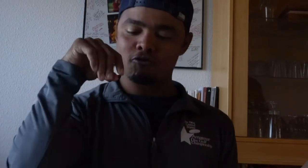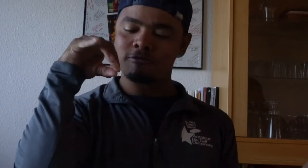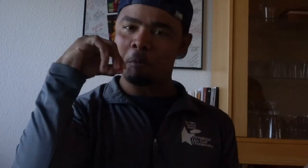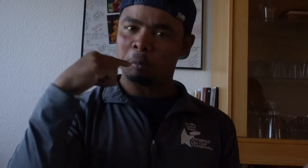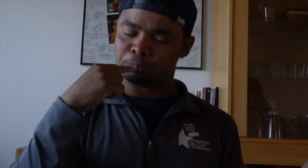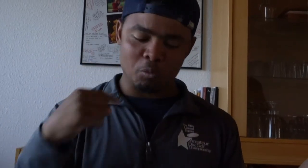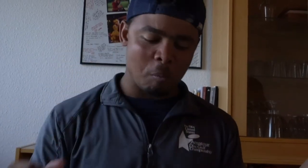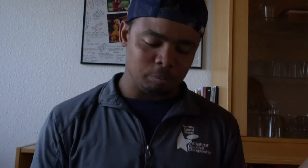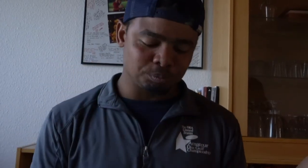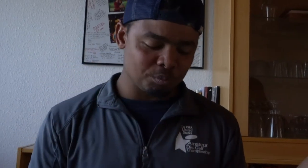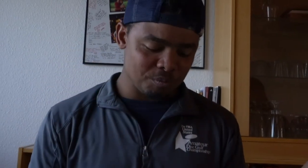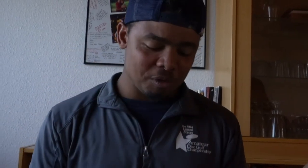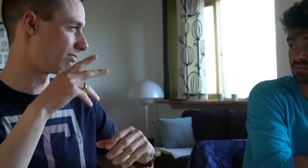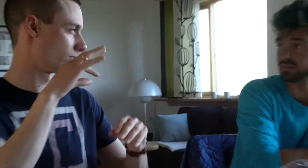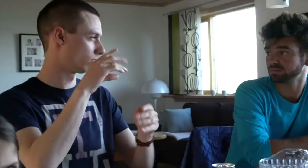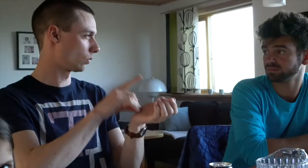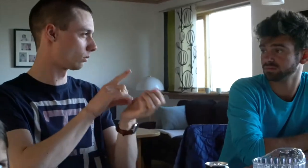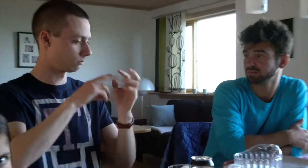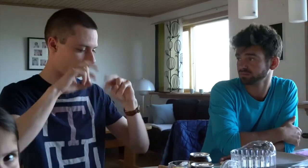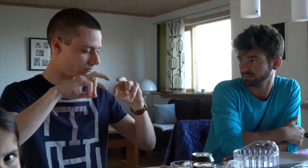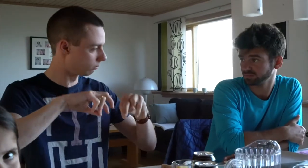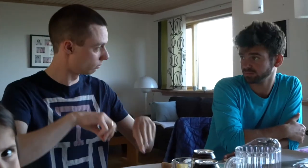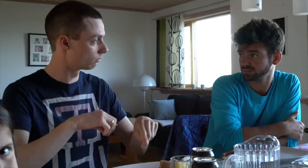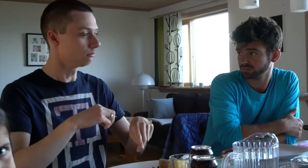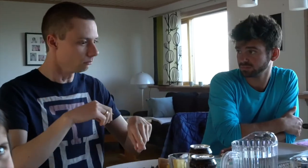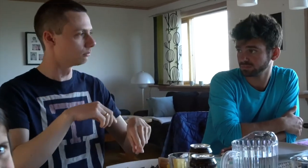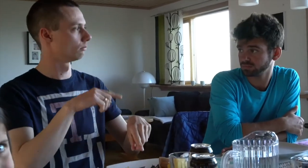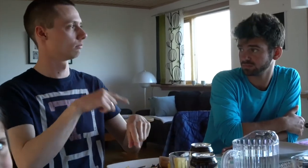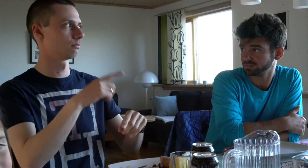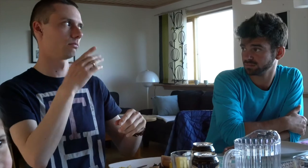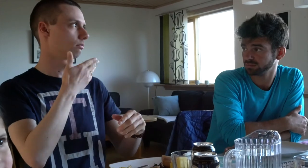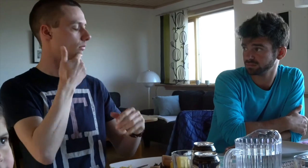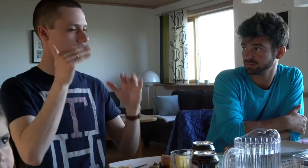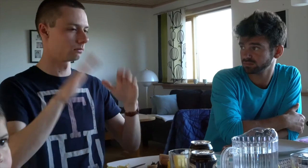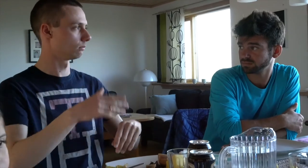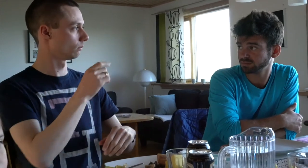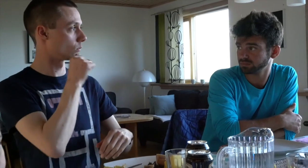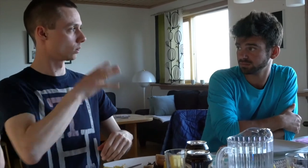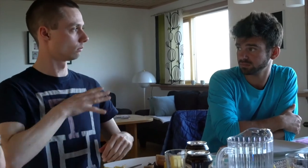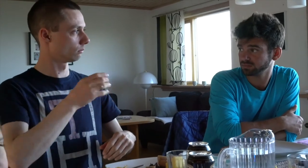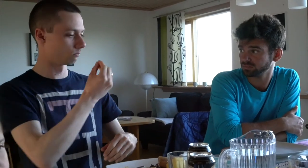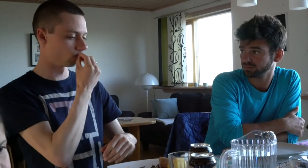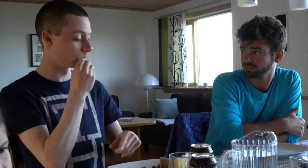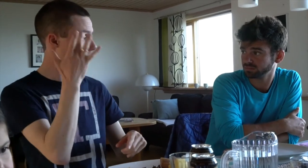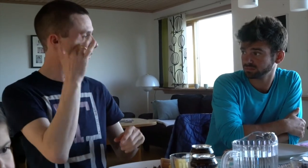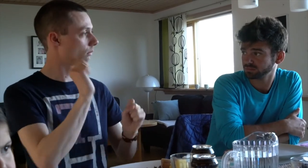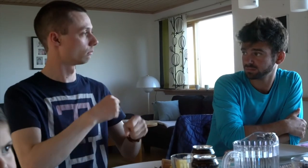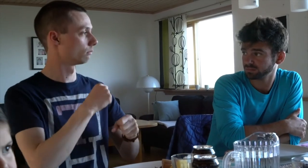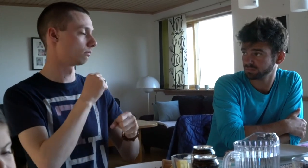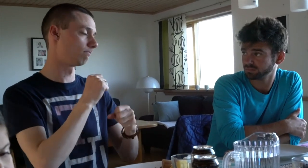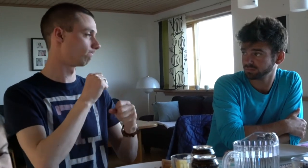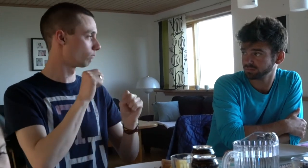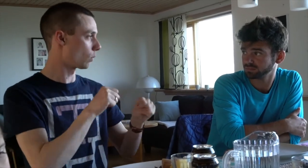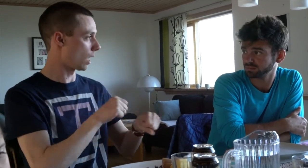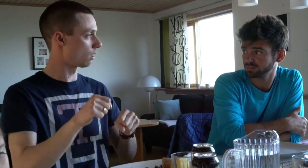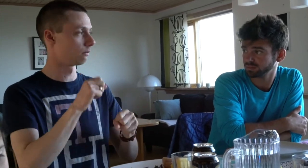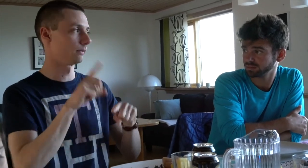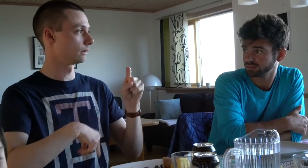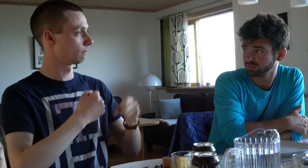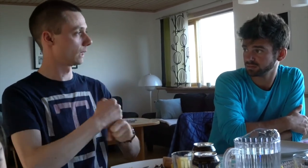Doctors have said that women shouldn't eat this because it might make it difficult to become pregnant.